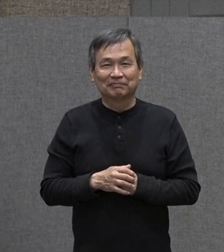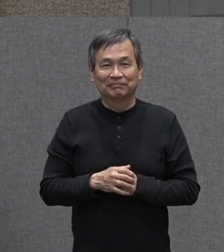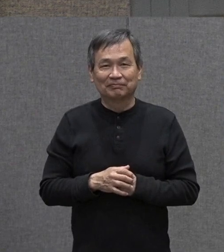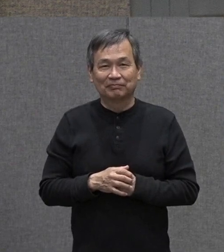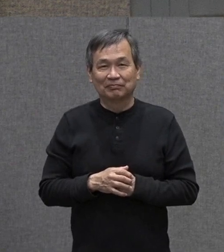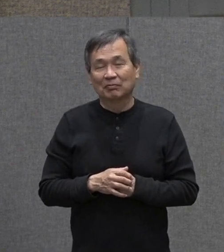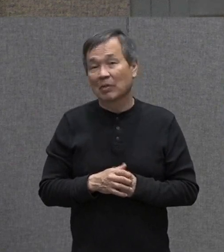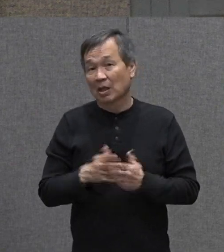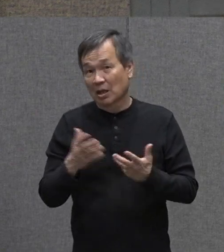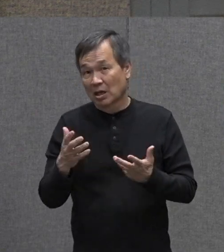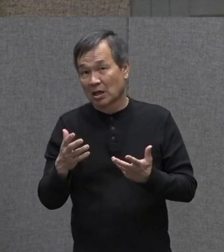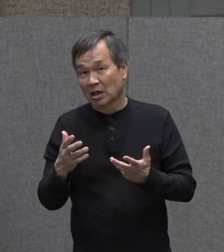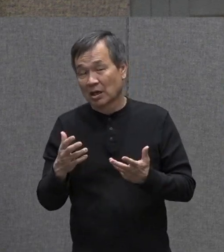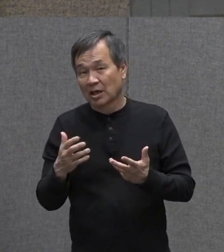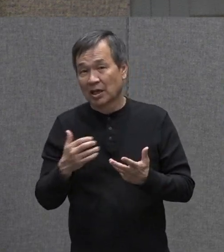Now, I have two bananas here.